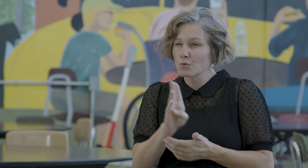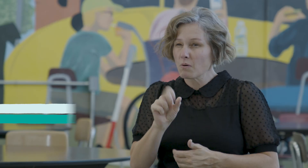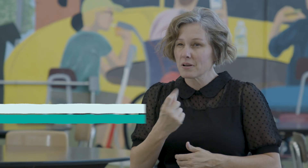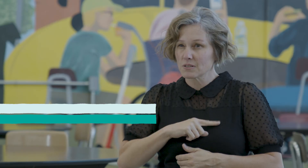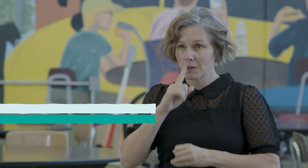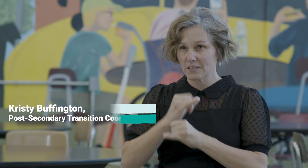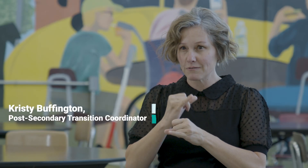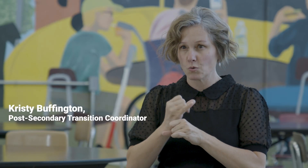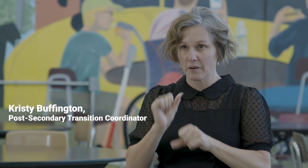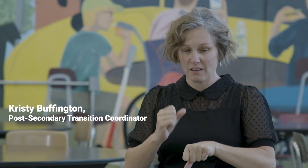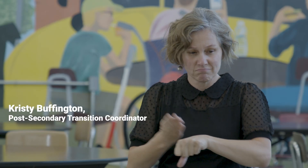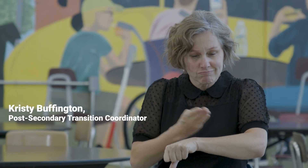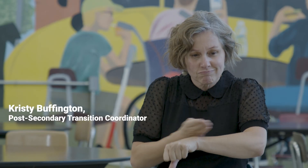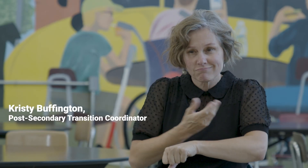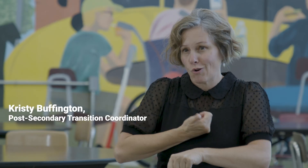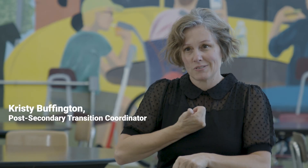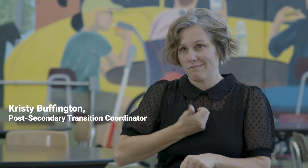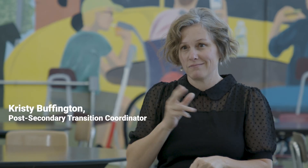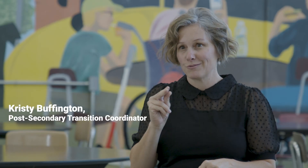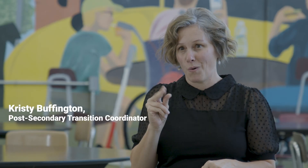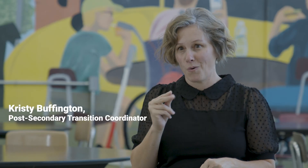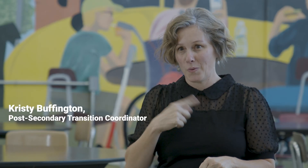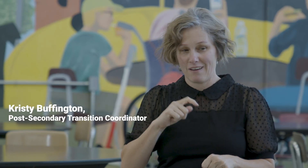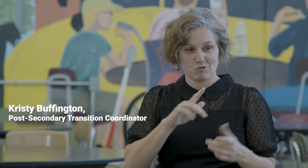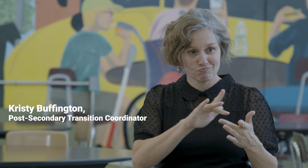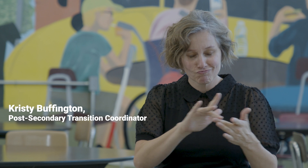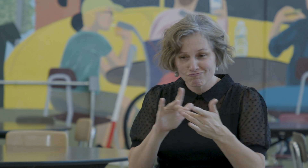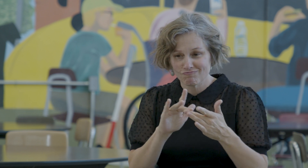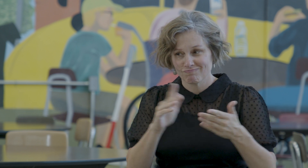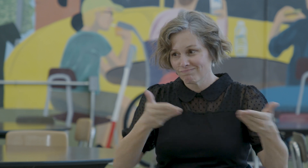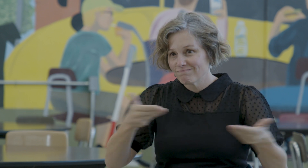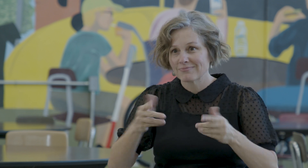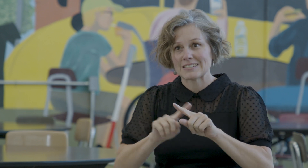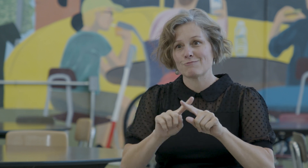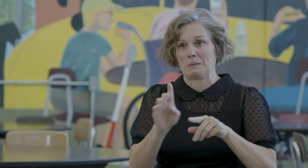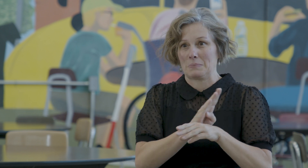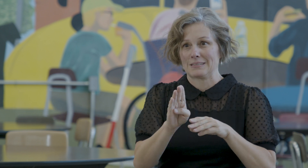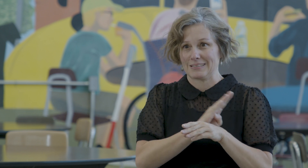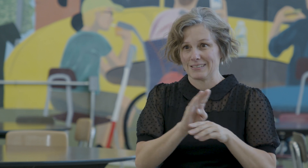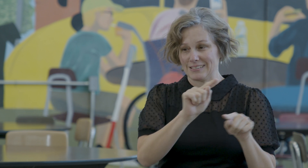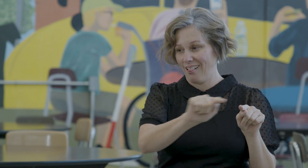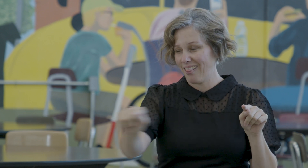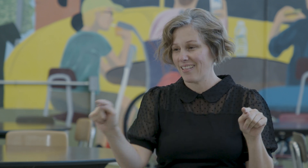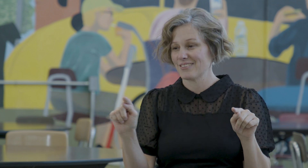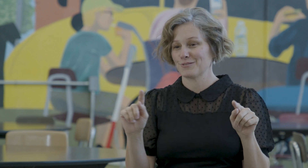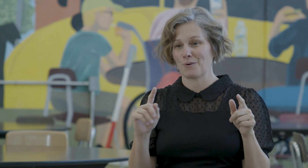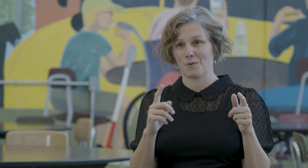We knew we needed the support of the community to restore and convert the school bus. It wasn't something we could do alone.